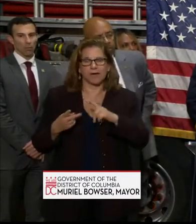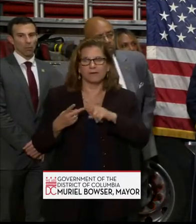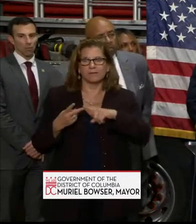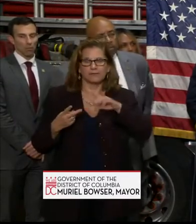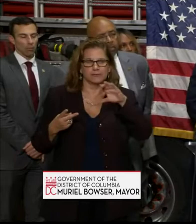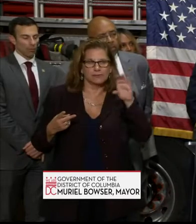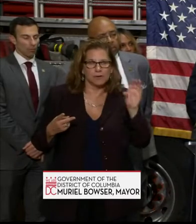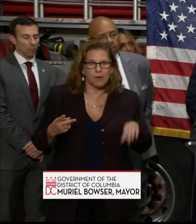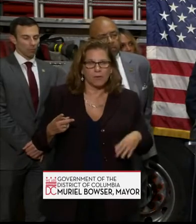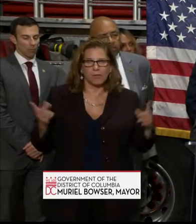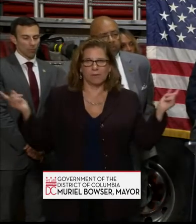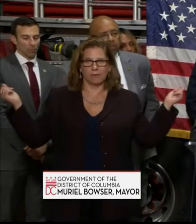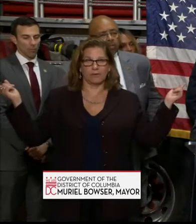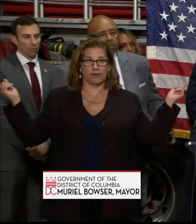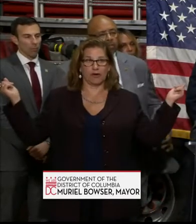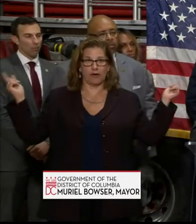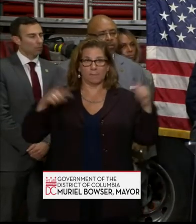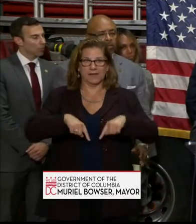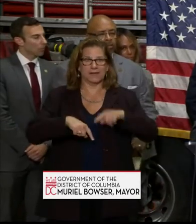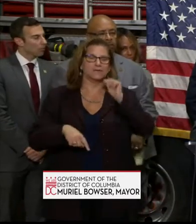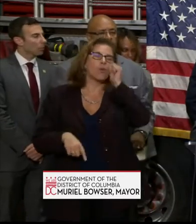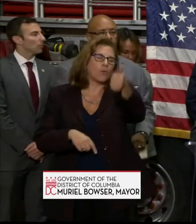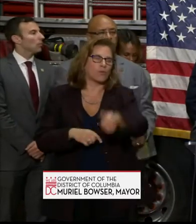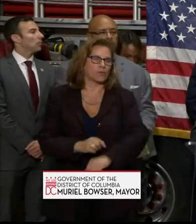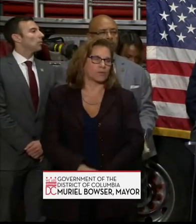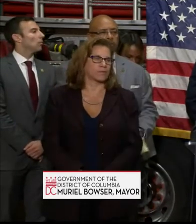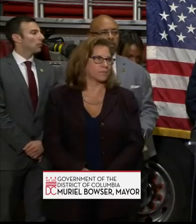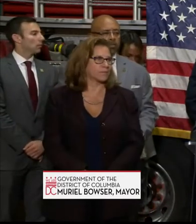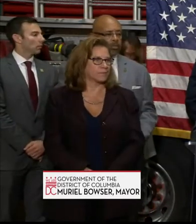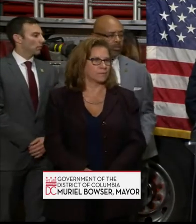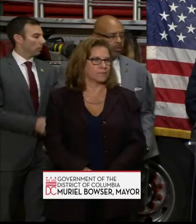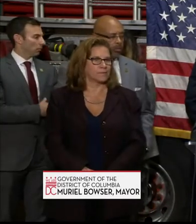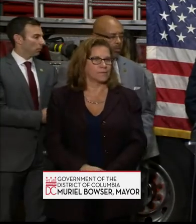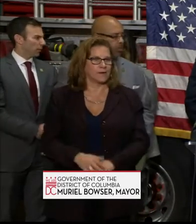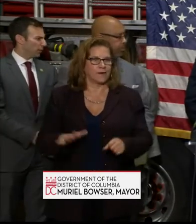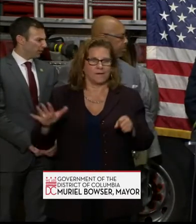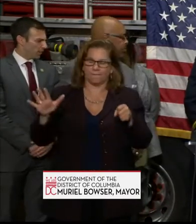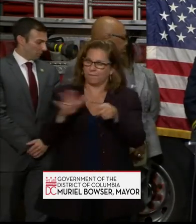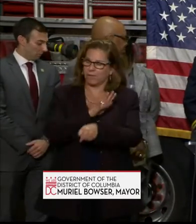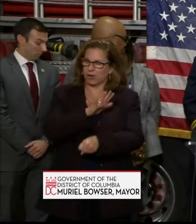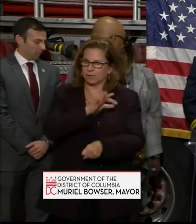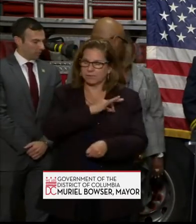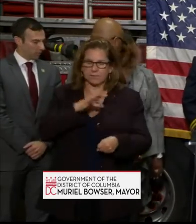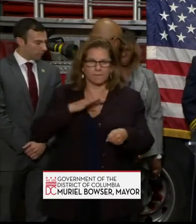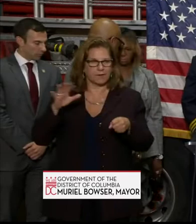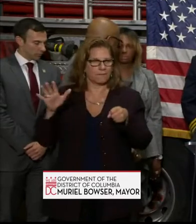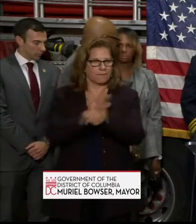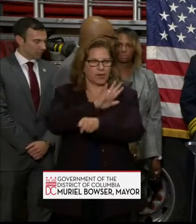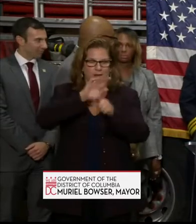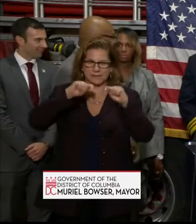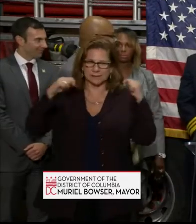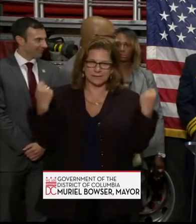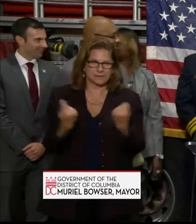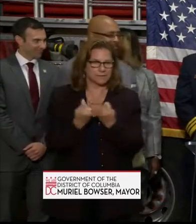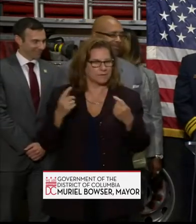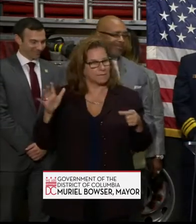TRAVELING LATER IN THE WEEK SO WE ARE IN FULL PREPARATION MODE. THE LAST THING I WOULD DO IS ENCOURAGE ANY CUSTOMERS IF YOU